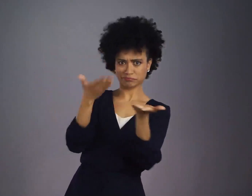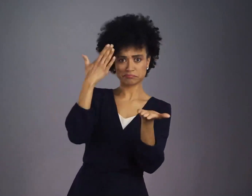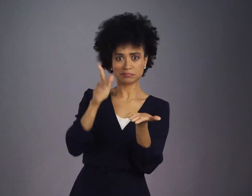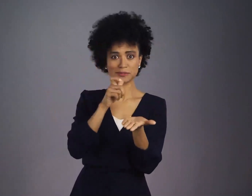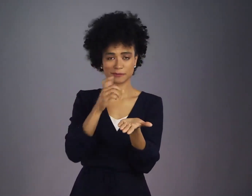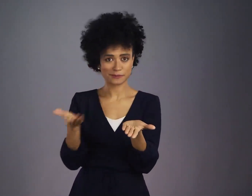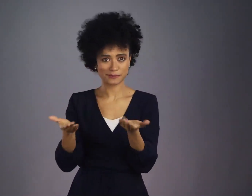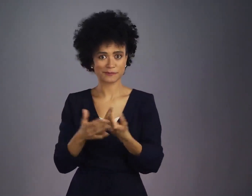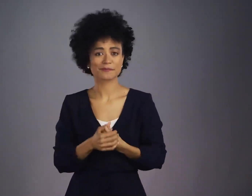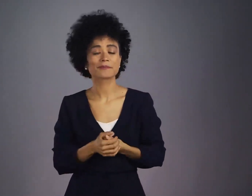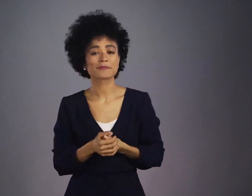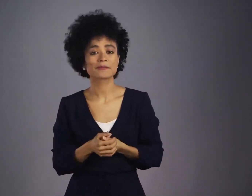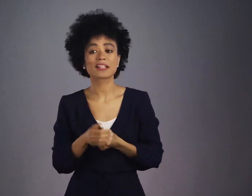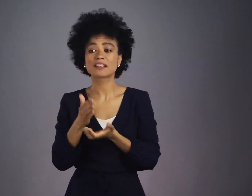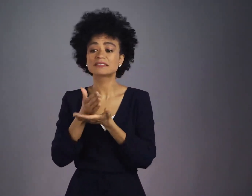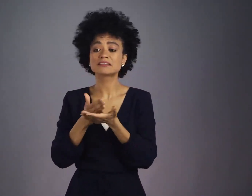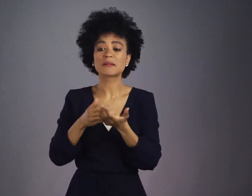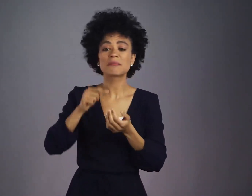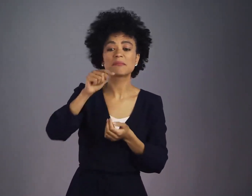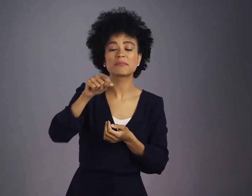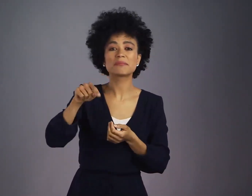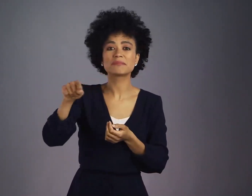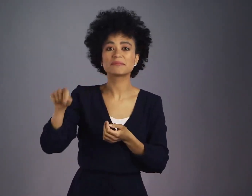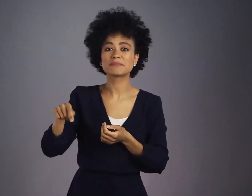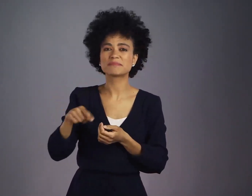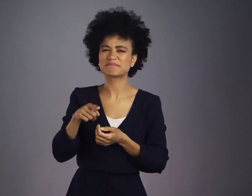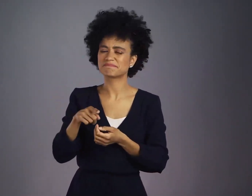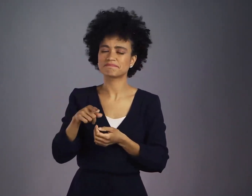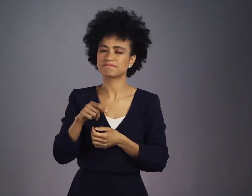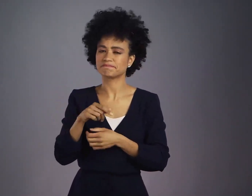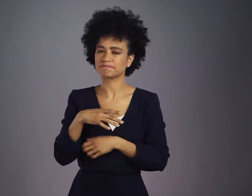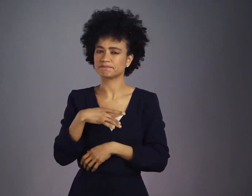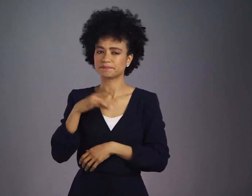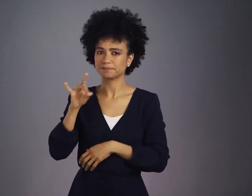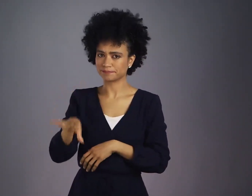Your house is filled with strangers. You may not like some of them.